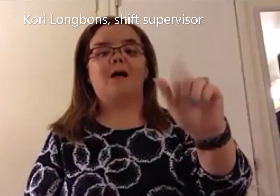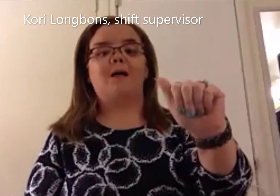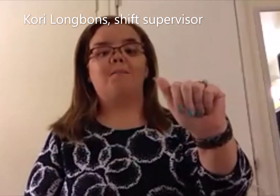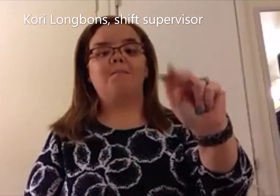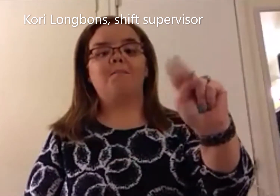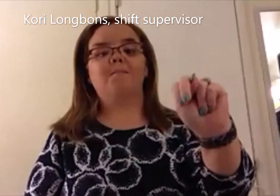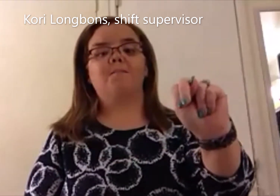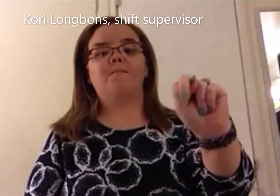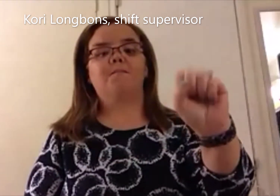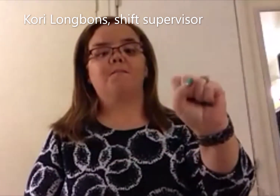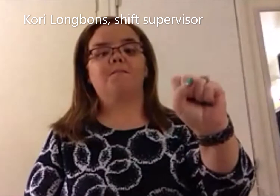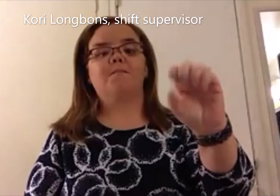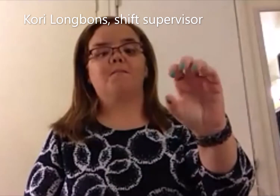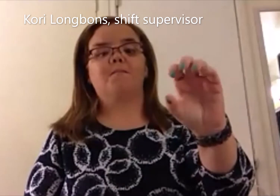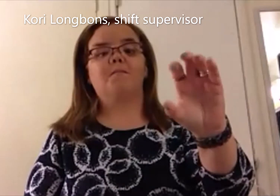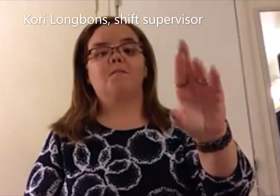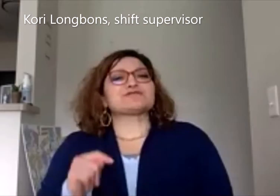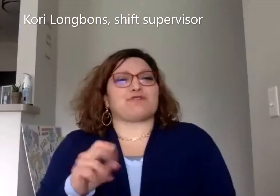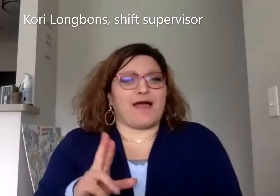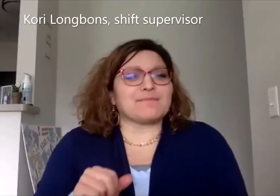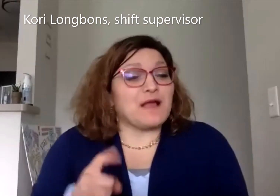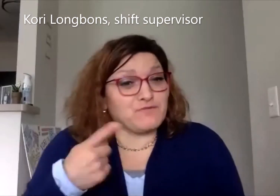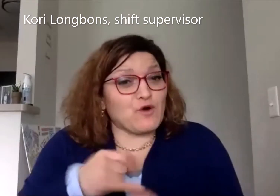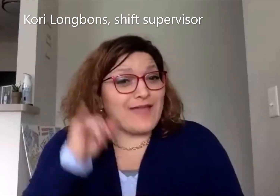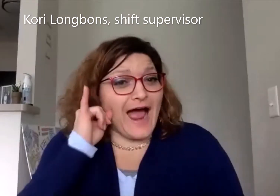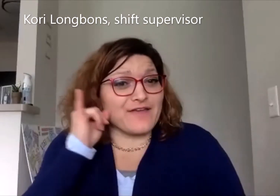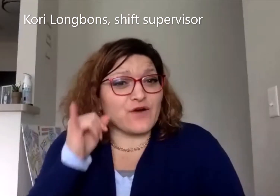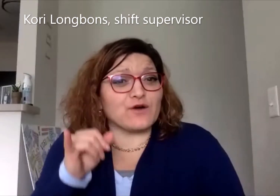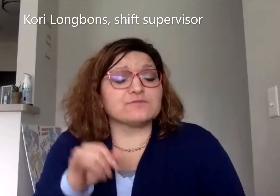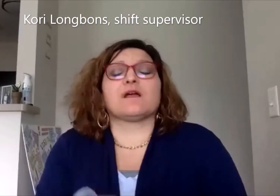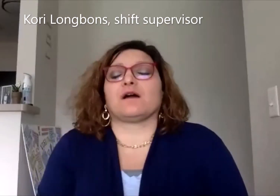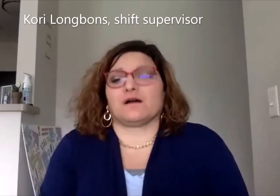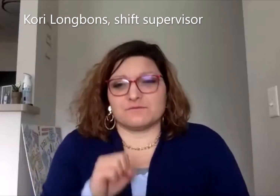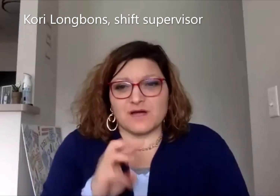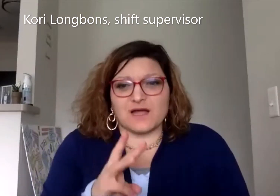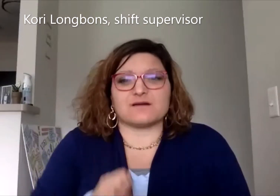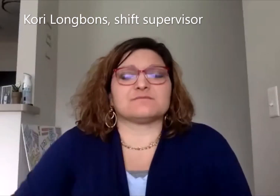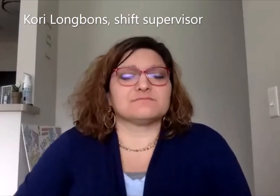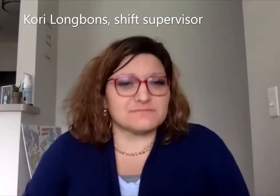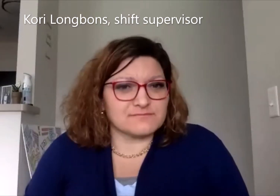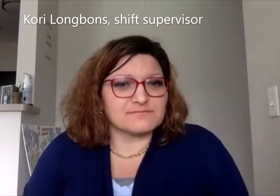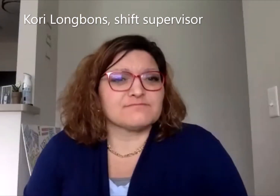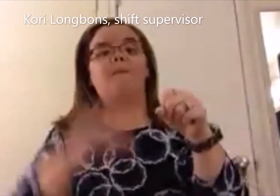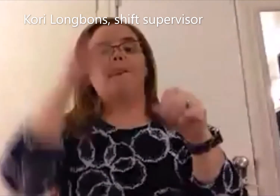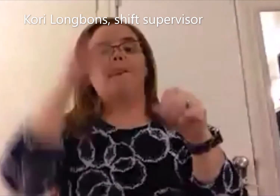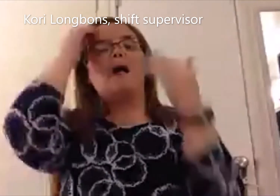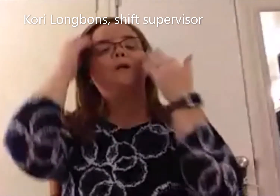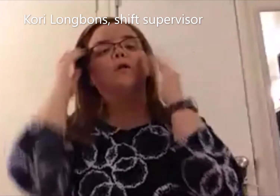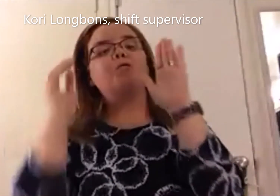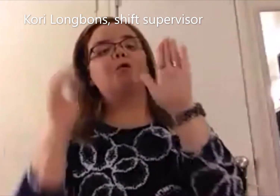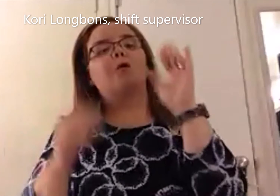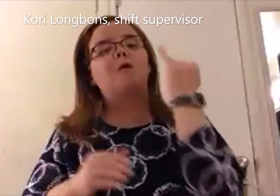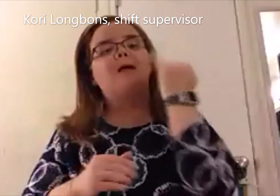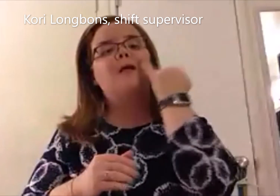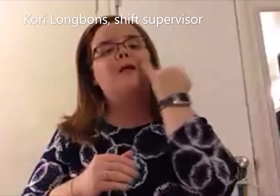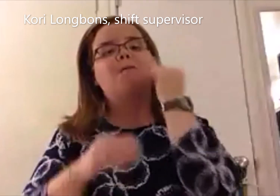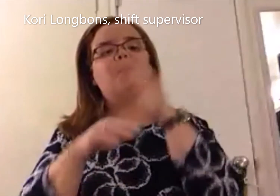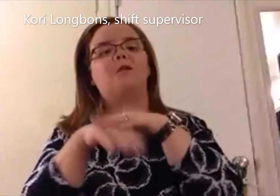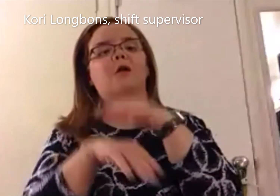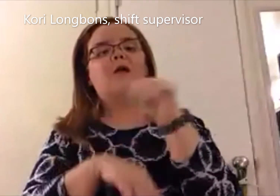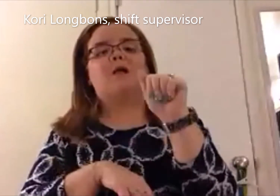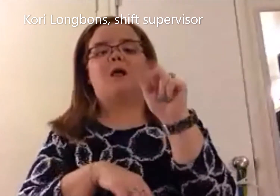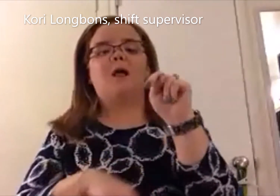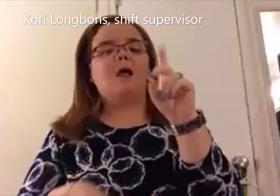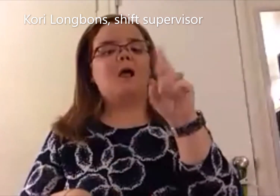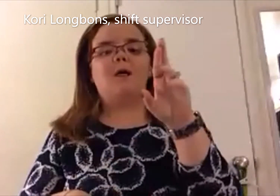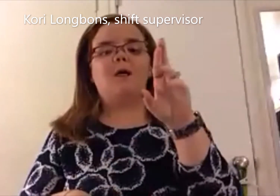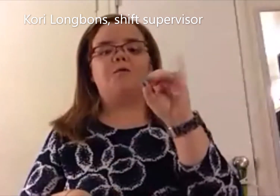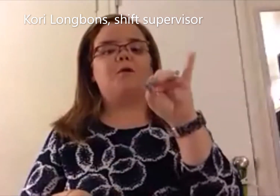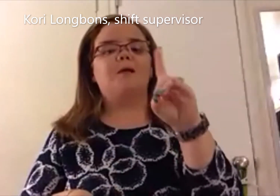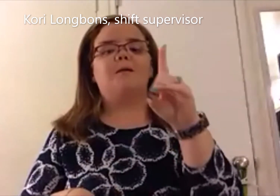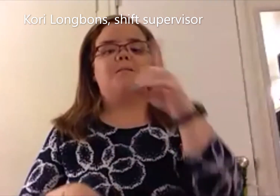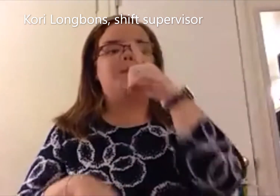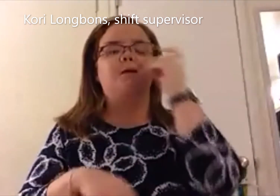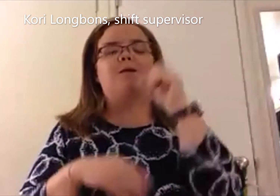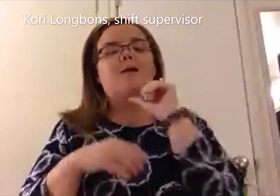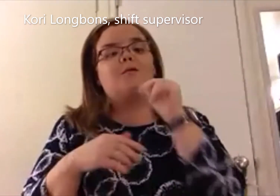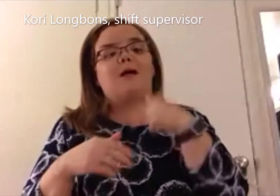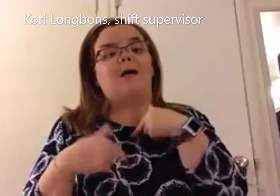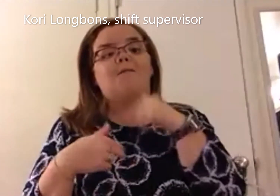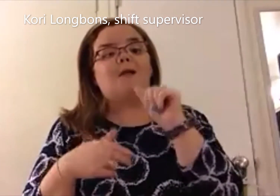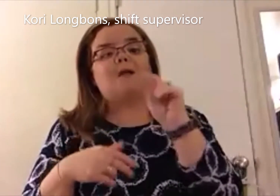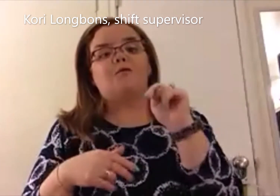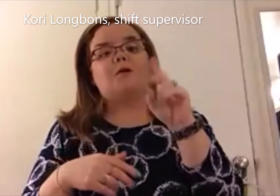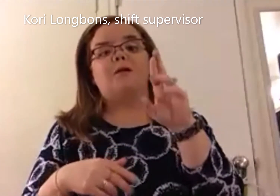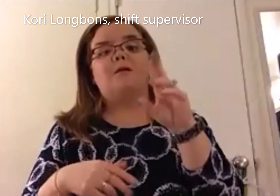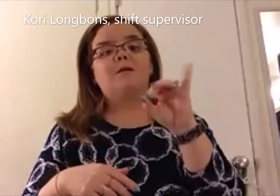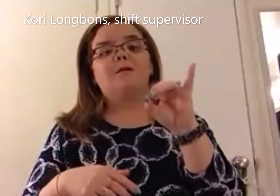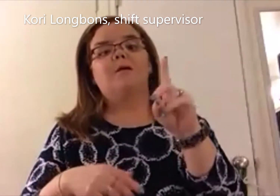for the iphone? Wow. Yeah i don't know if it's on android because i don't have an android